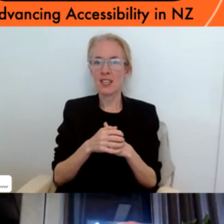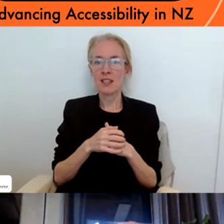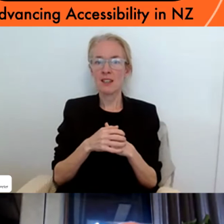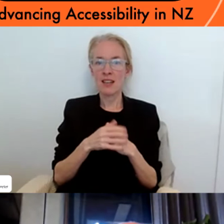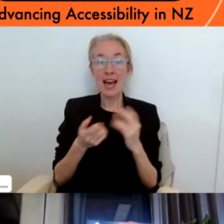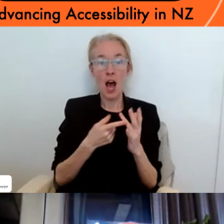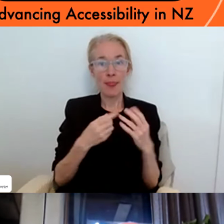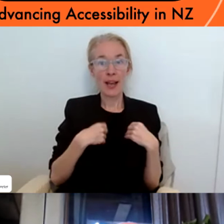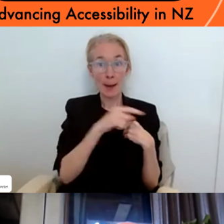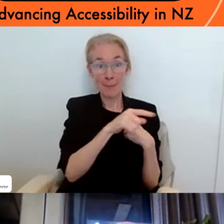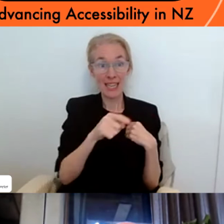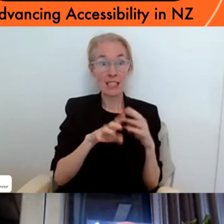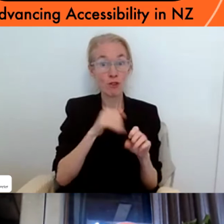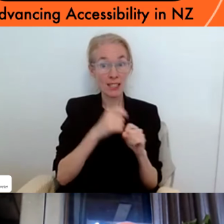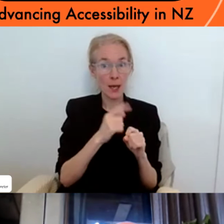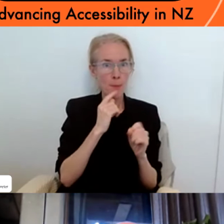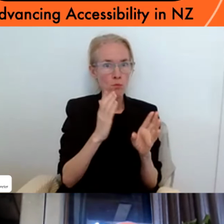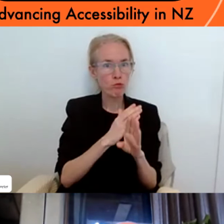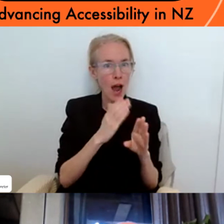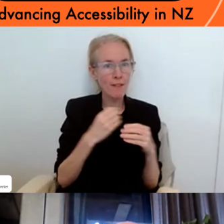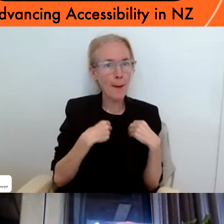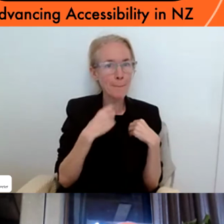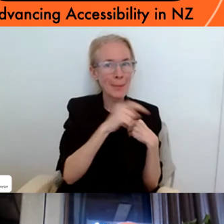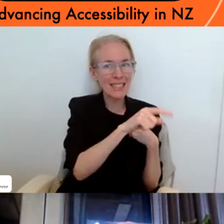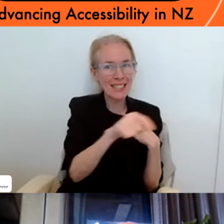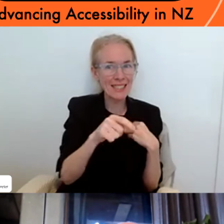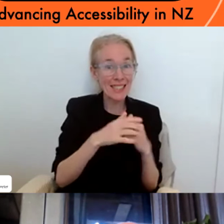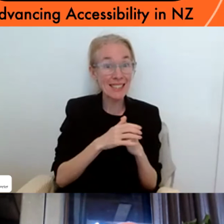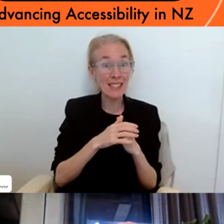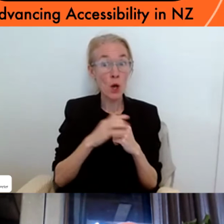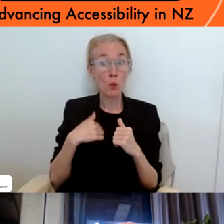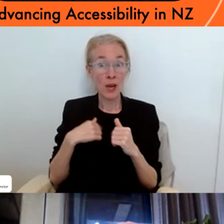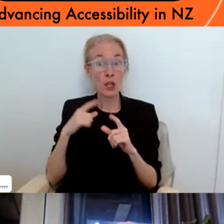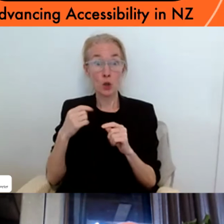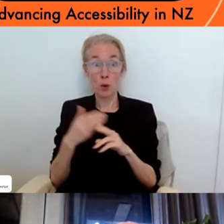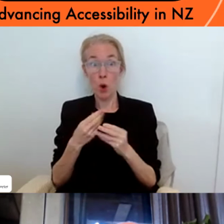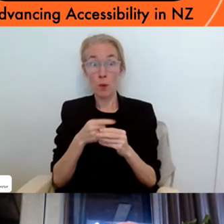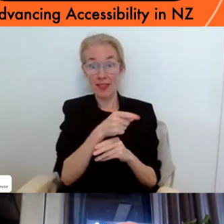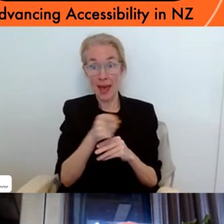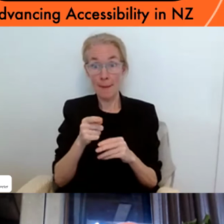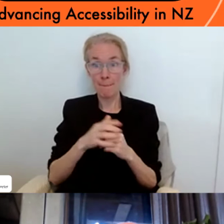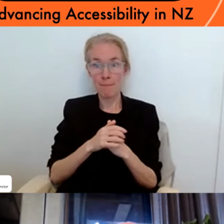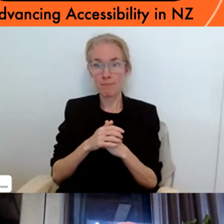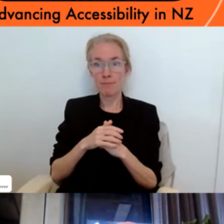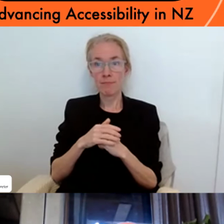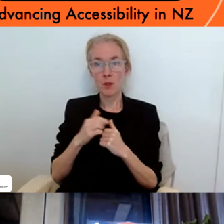is echoing through the room of where the work is required. We've got a few little solutions and plans in that space, but we'll